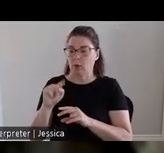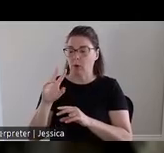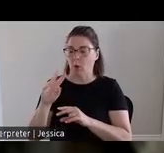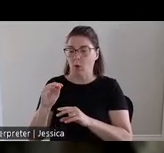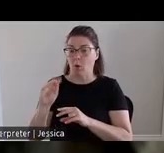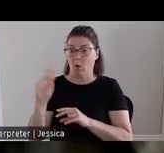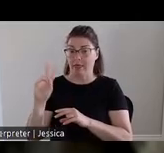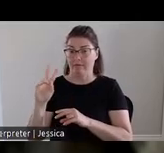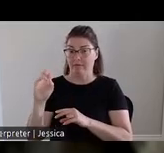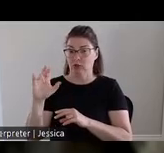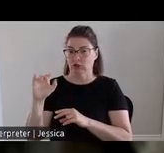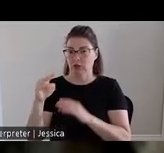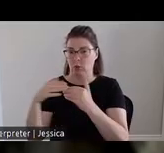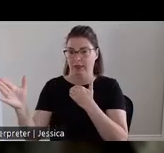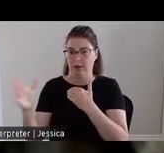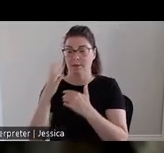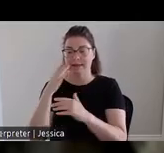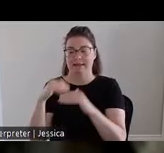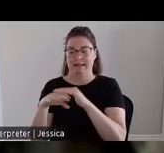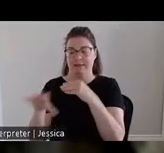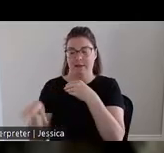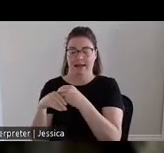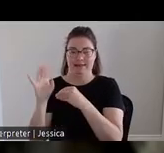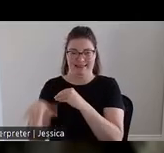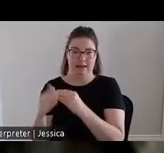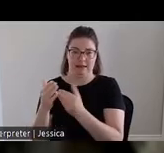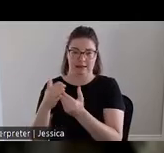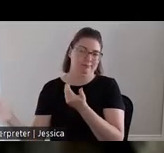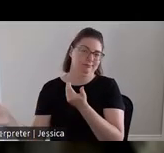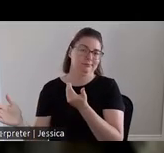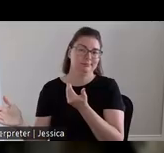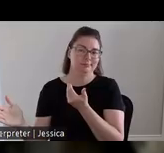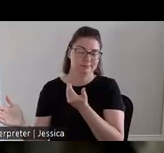because that's where the accessibility support really kicks in.